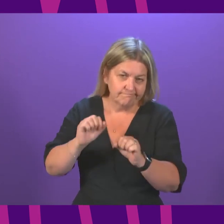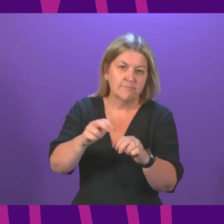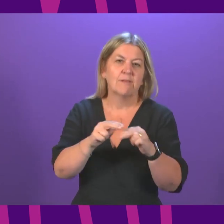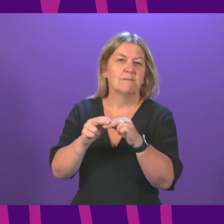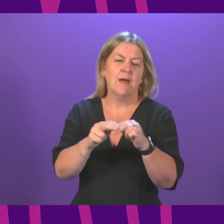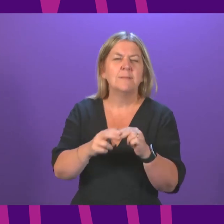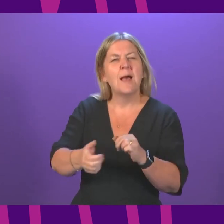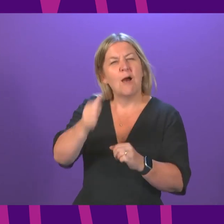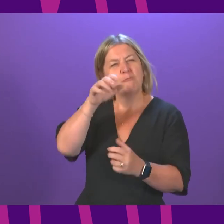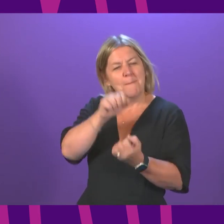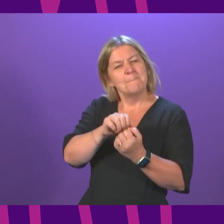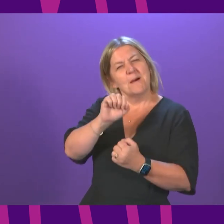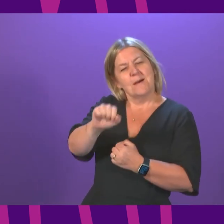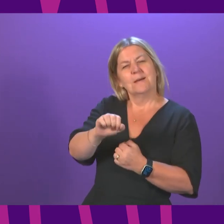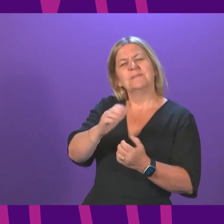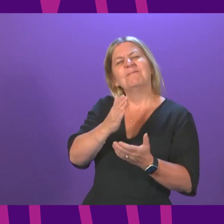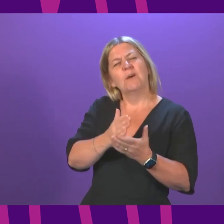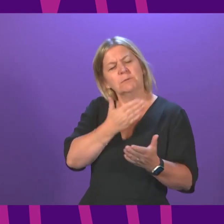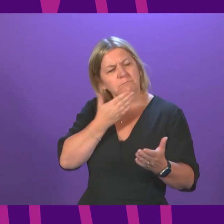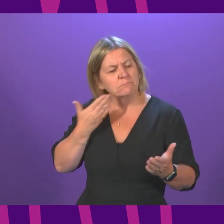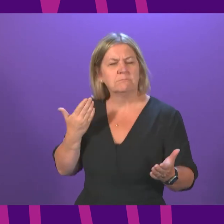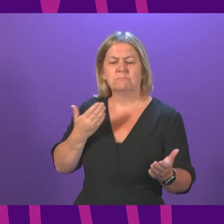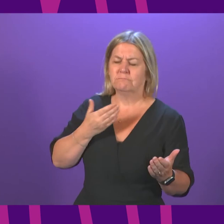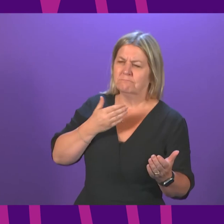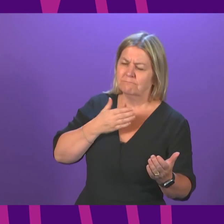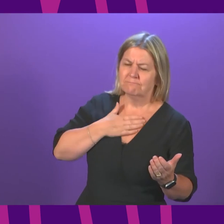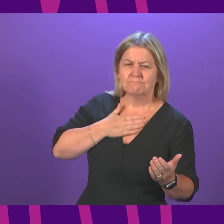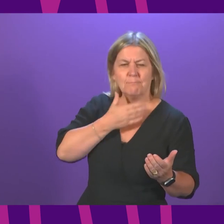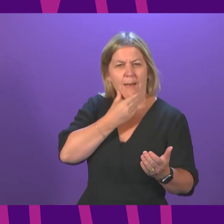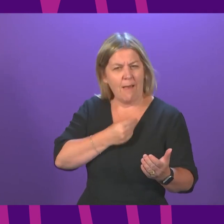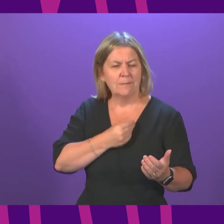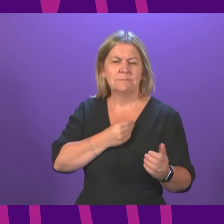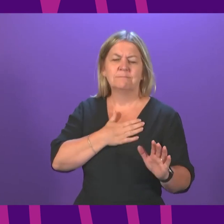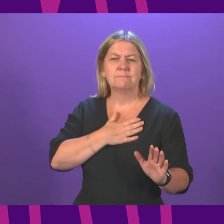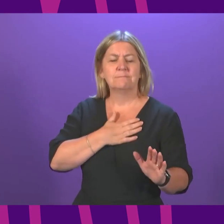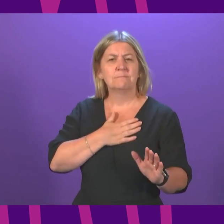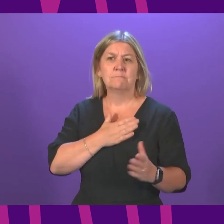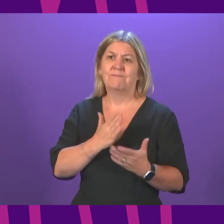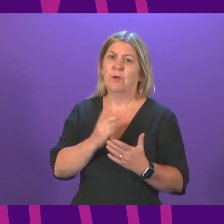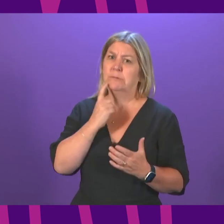I put on the record my thanks and those of my party colleagues to the wonderful team